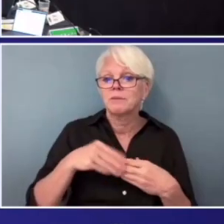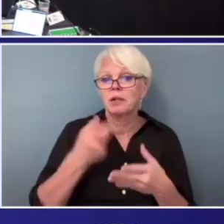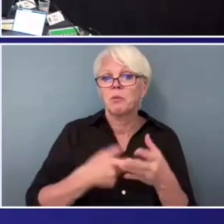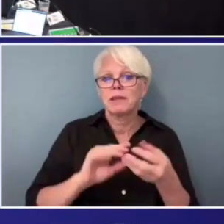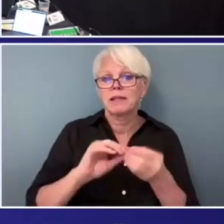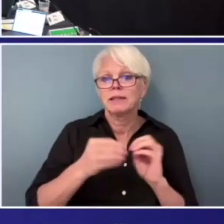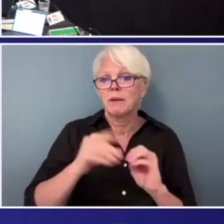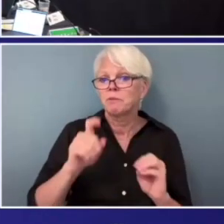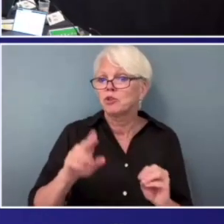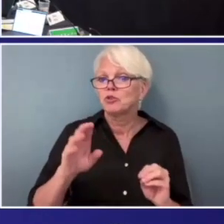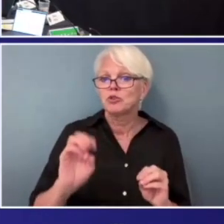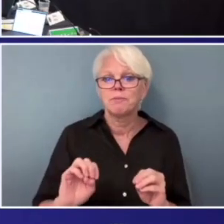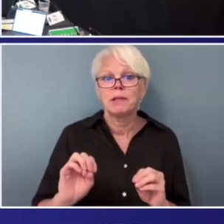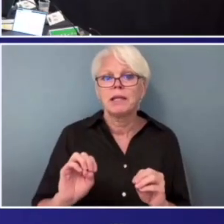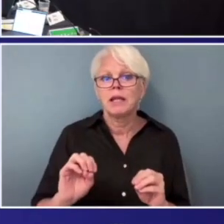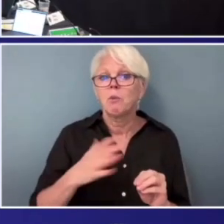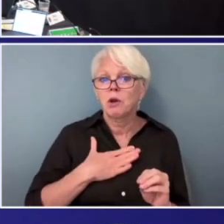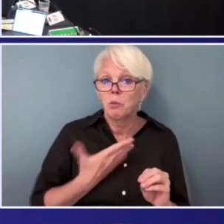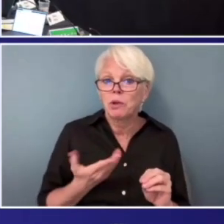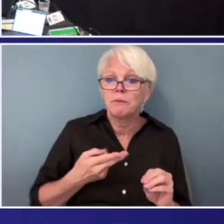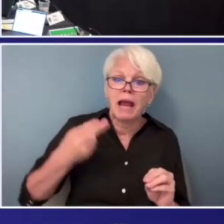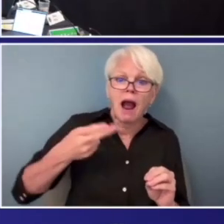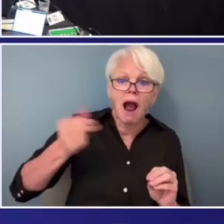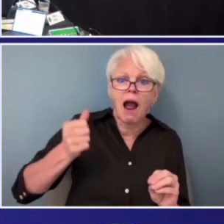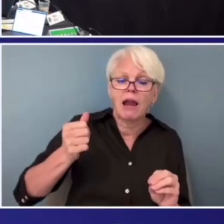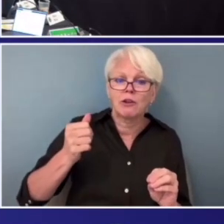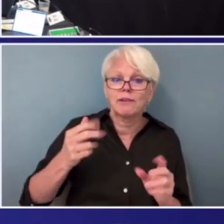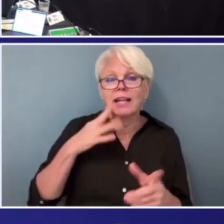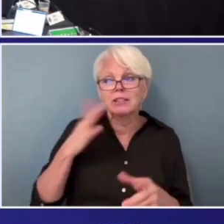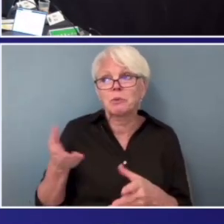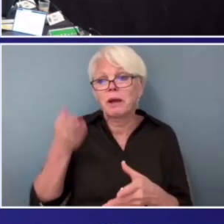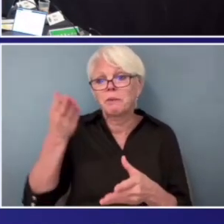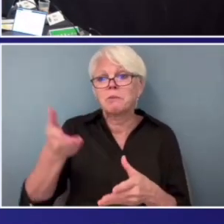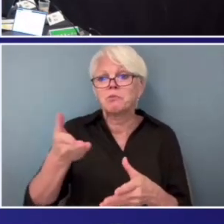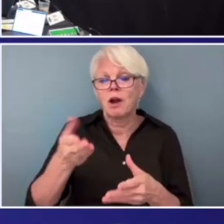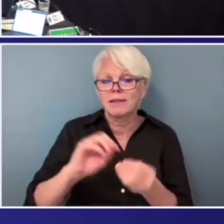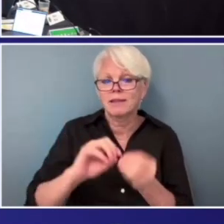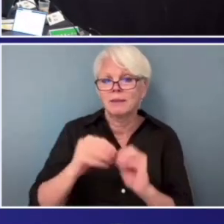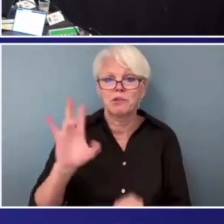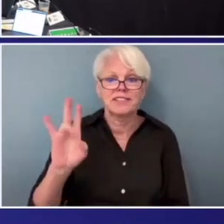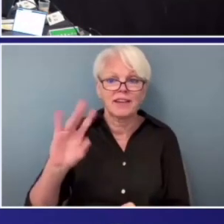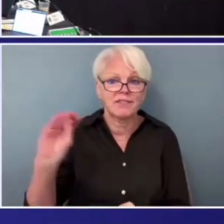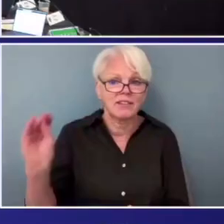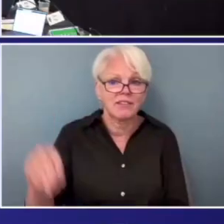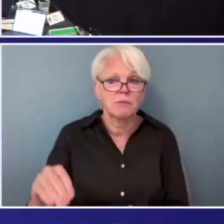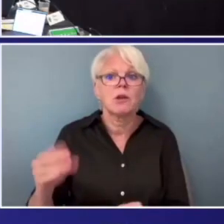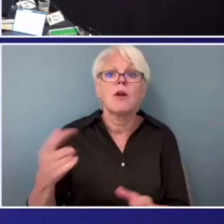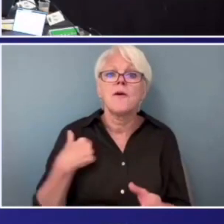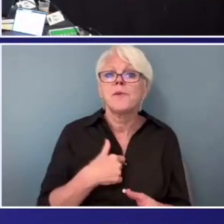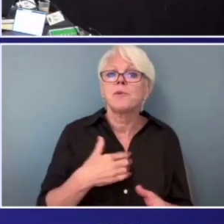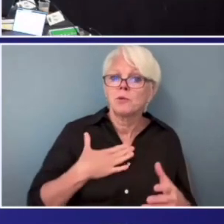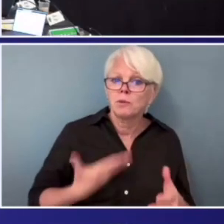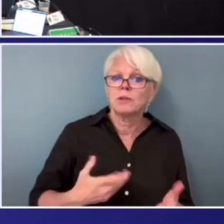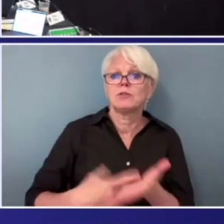We're willing to go higher. That's why we brought the 75% number to you. And we're willing to discuss how that plays